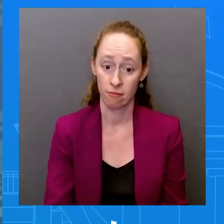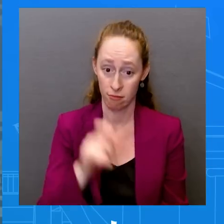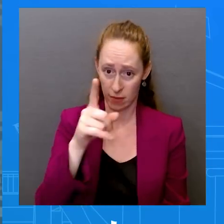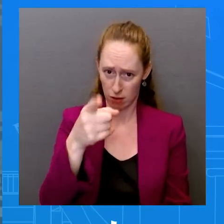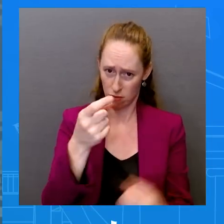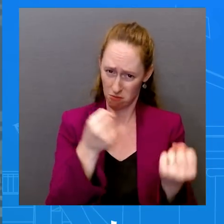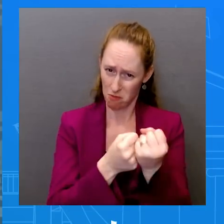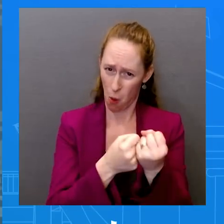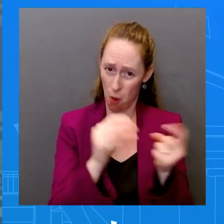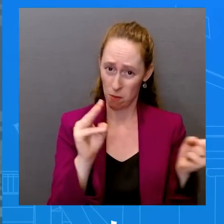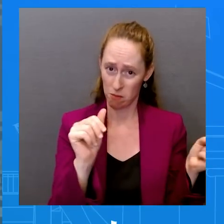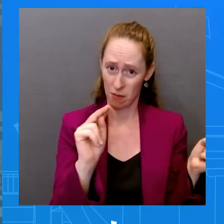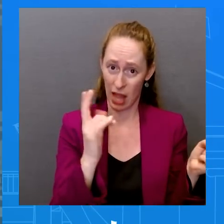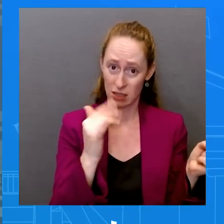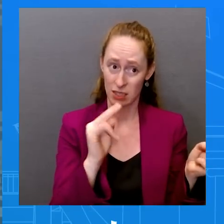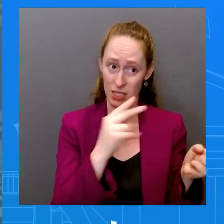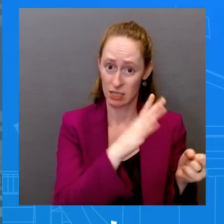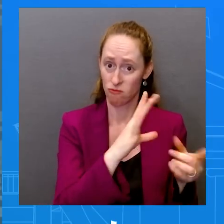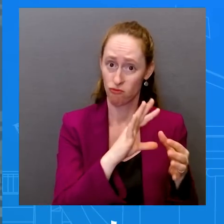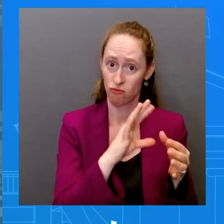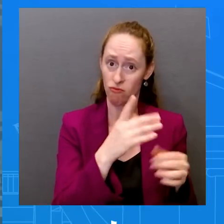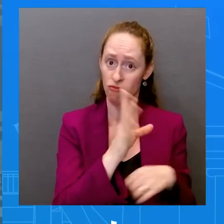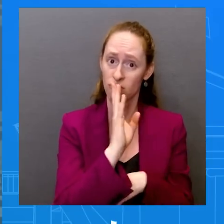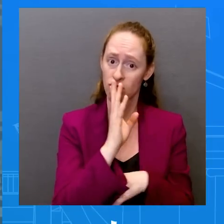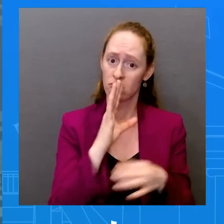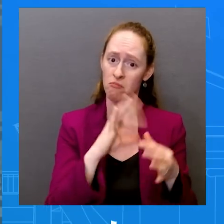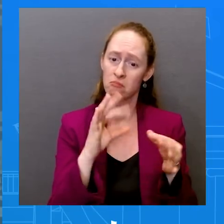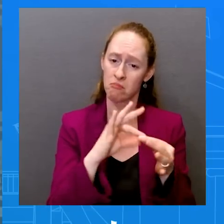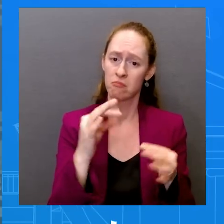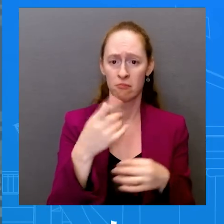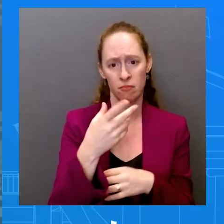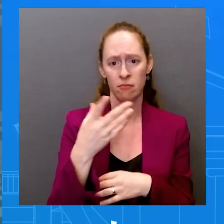the permitting reform bill, which will help us realize the benefits